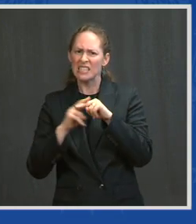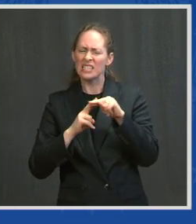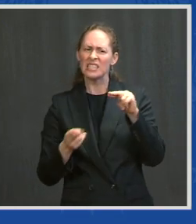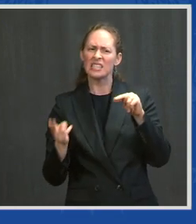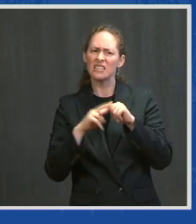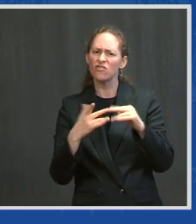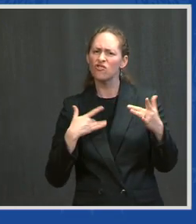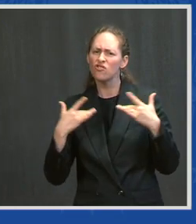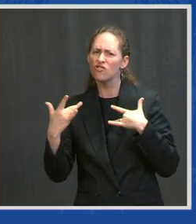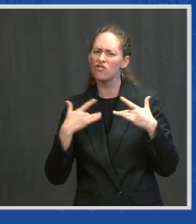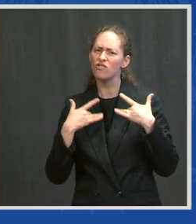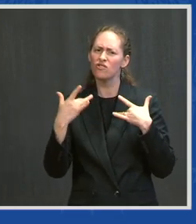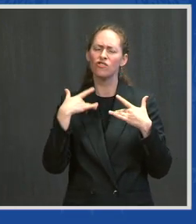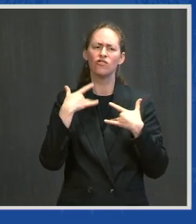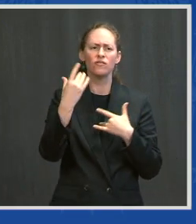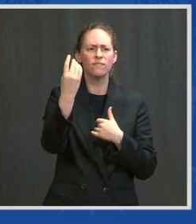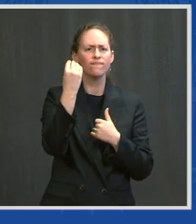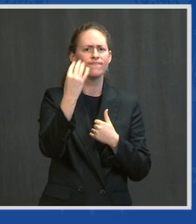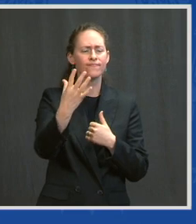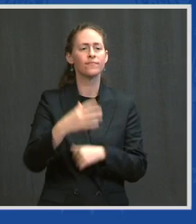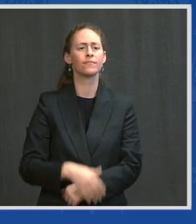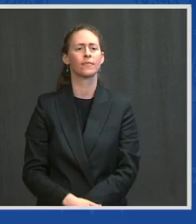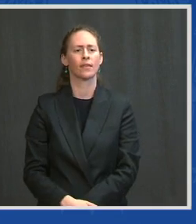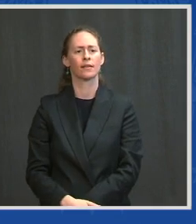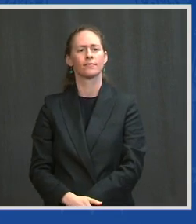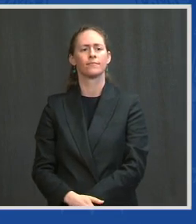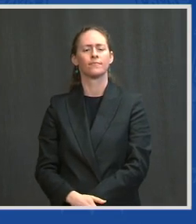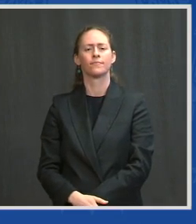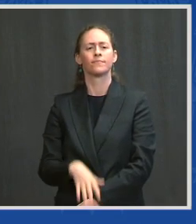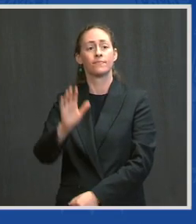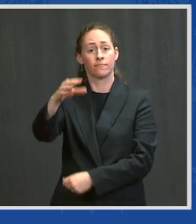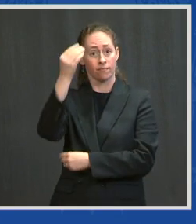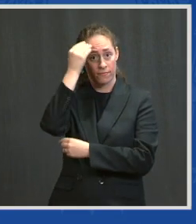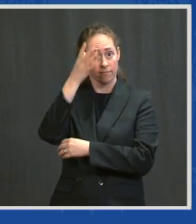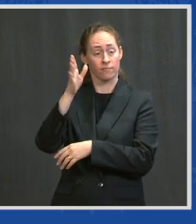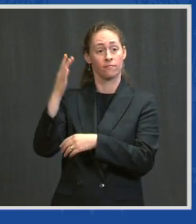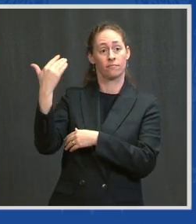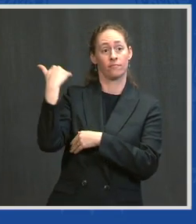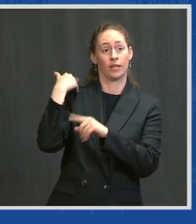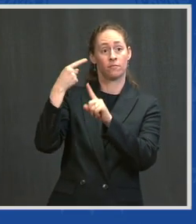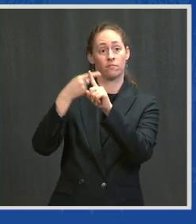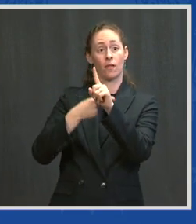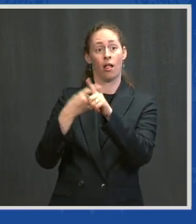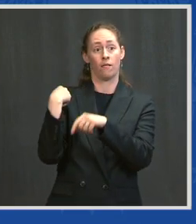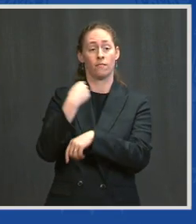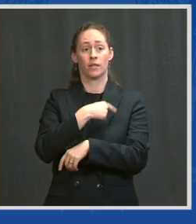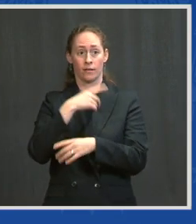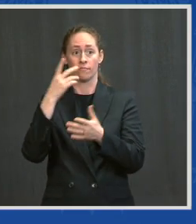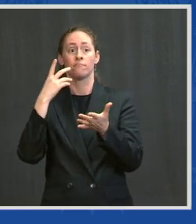launched a comprehensive violent crime reduction strategy. This strategy is built around four principles: